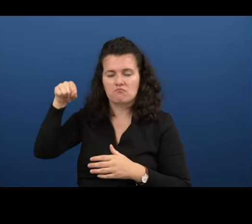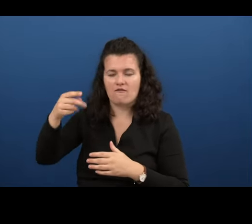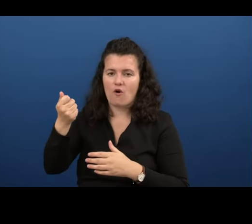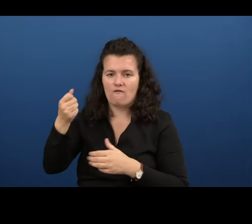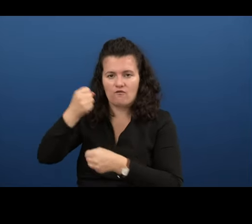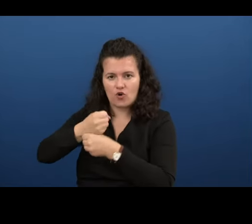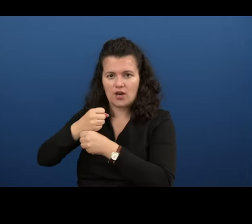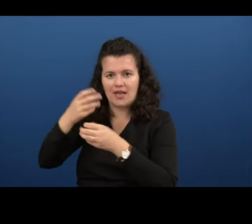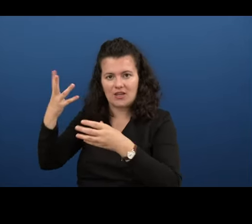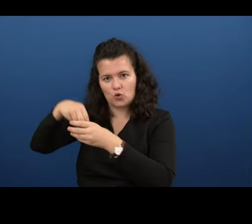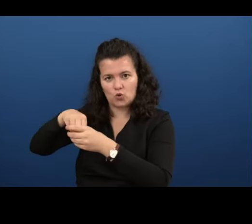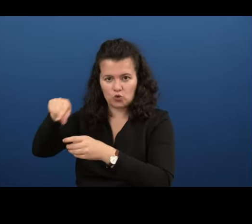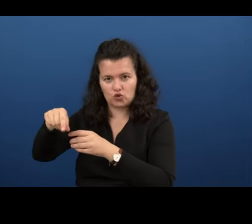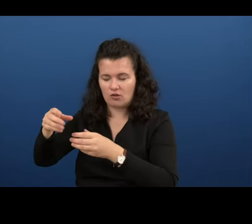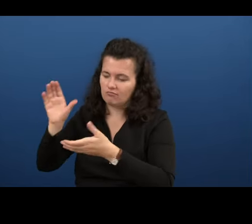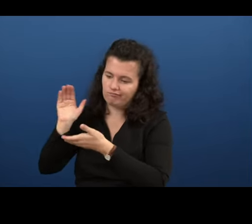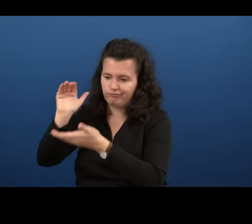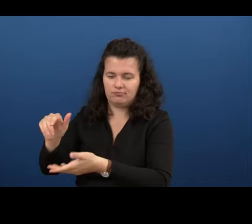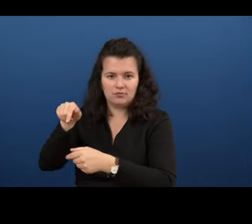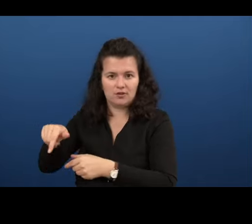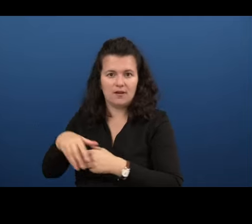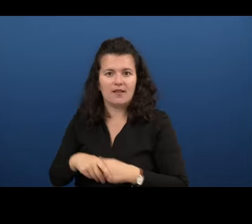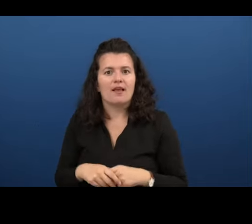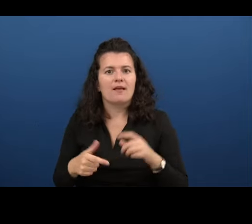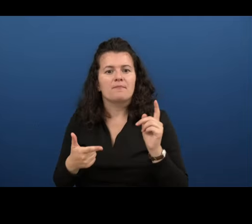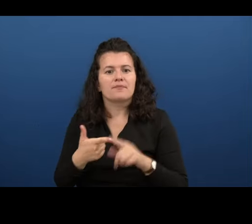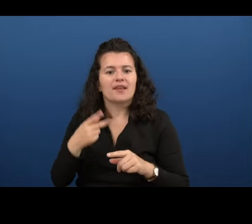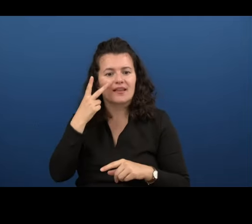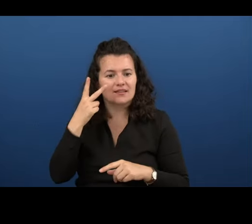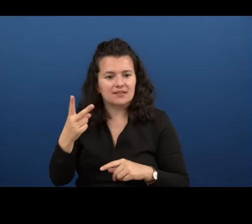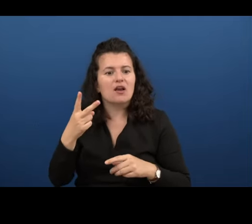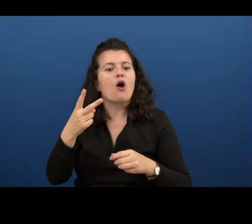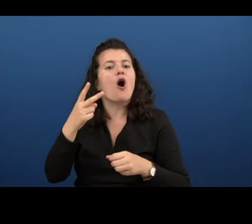come into look at women with disabilities in retail employment, and the depth in that